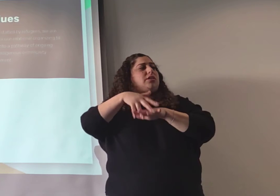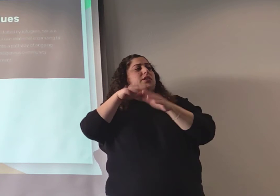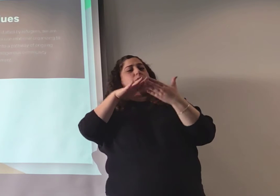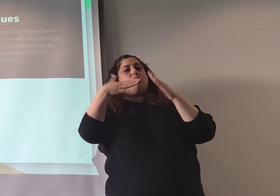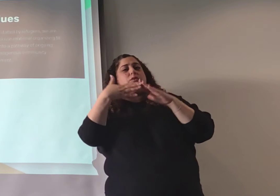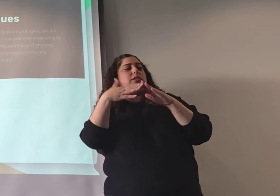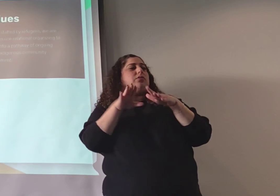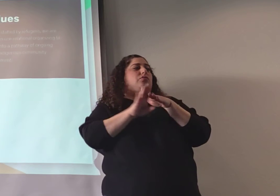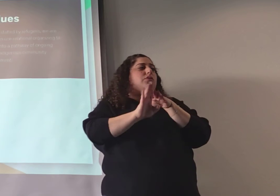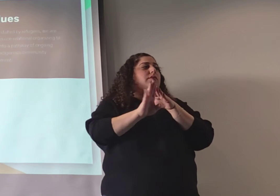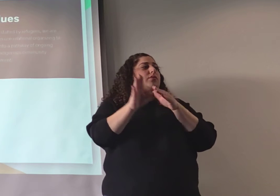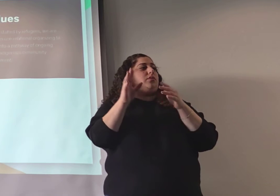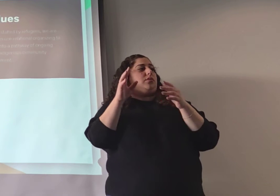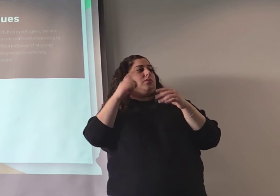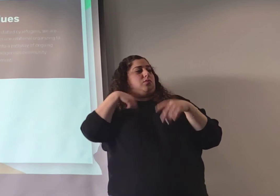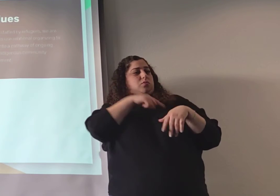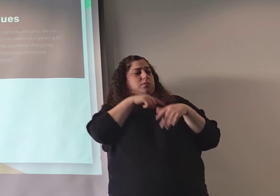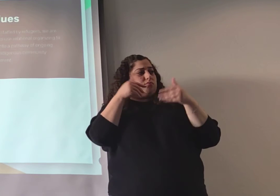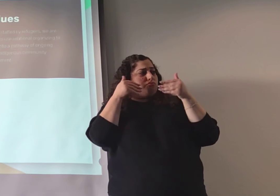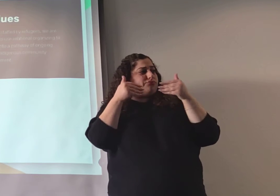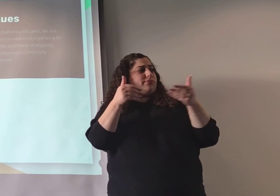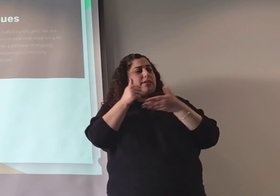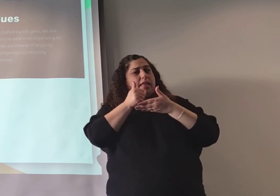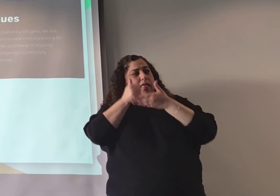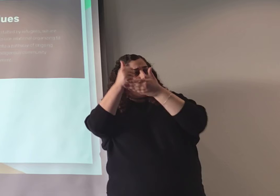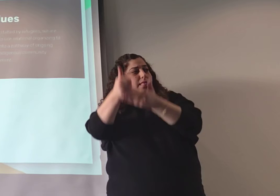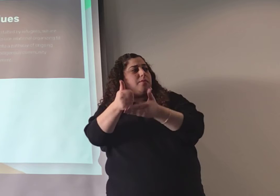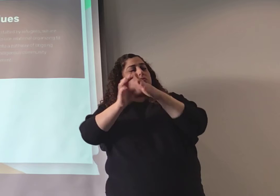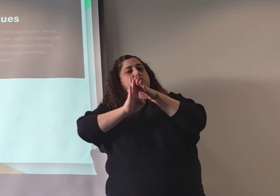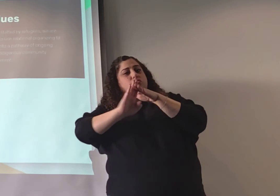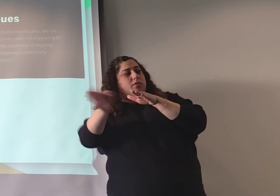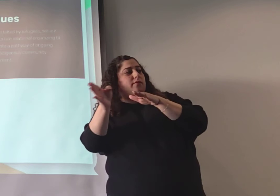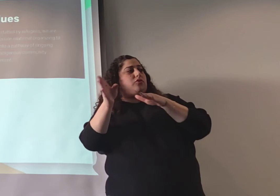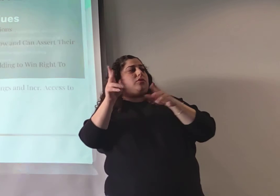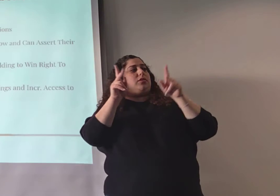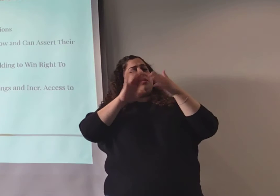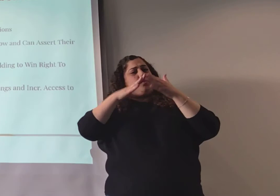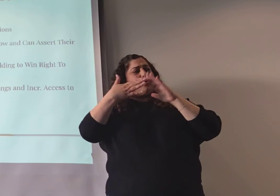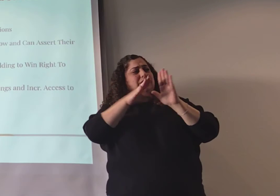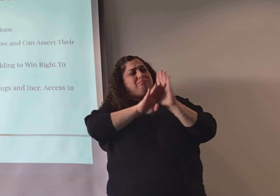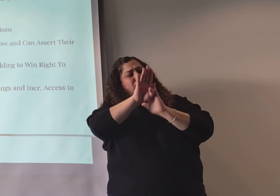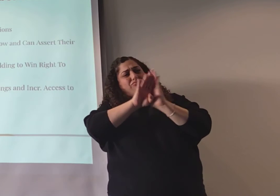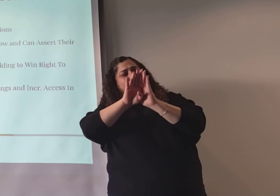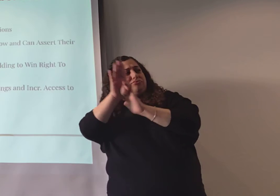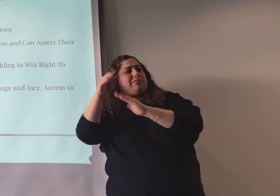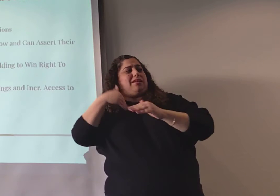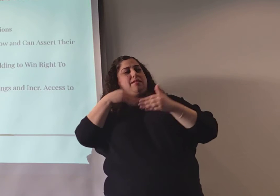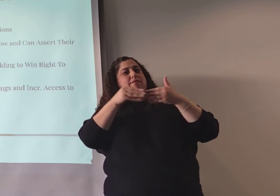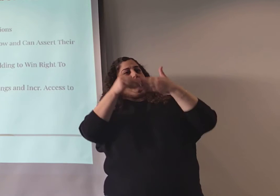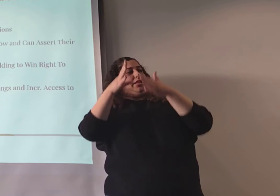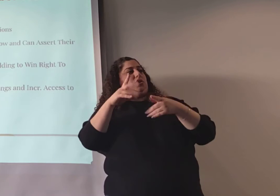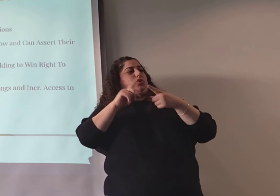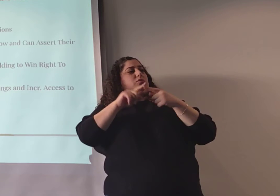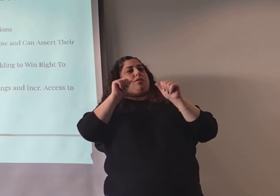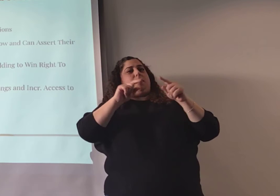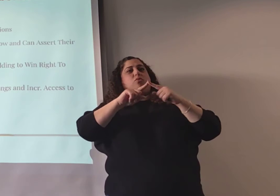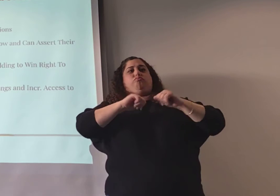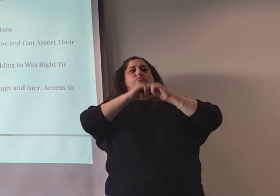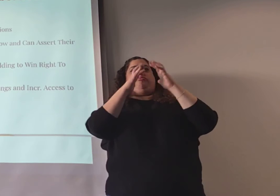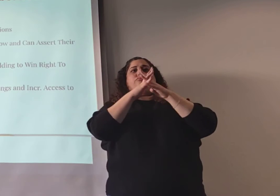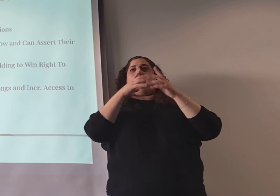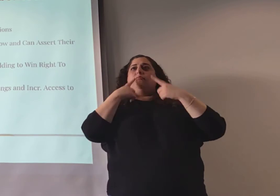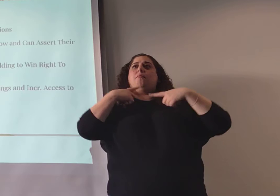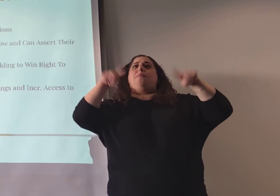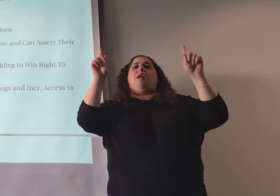So we develop leaders in the community, in the refugee community here in San Diego.